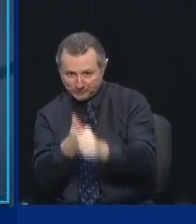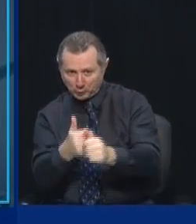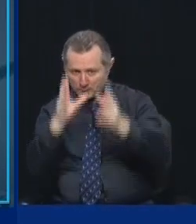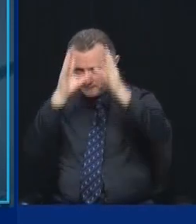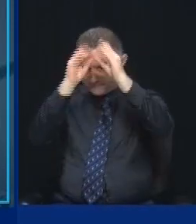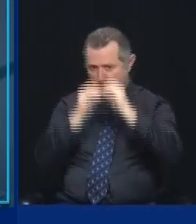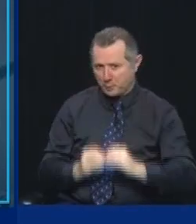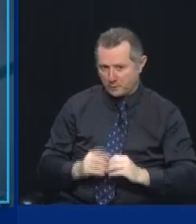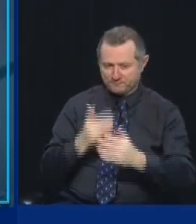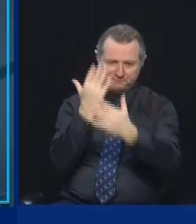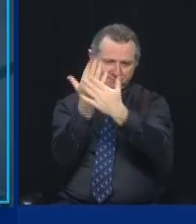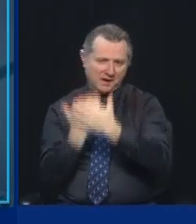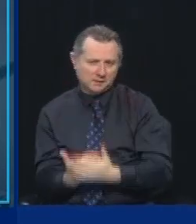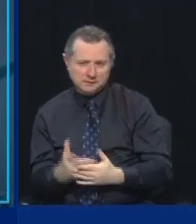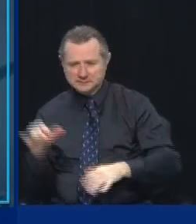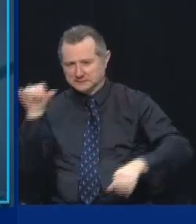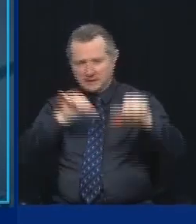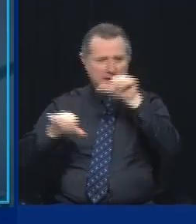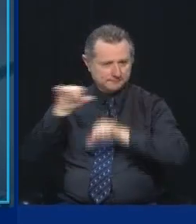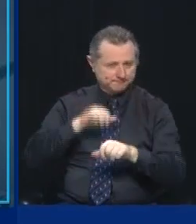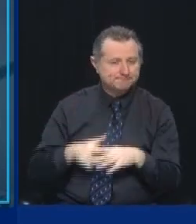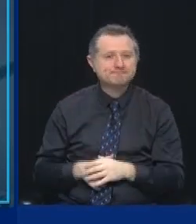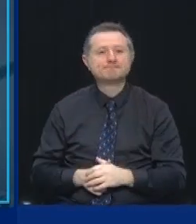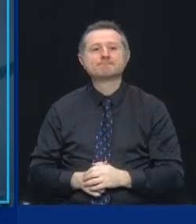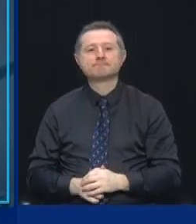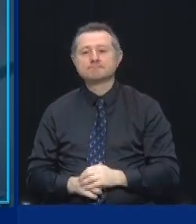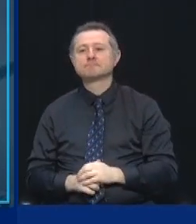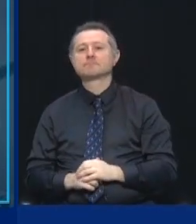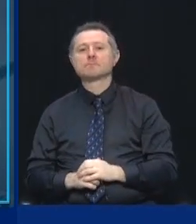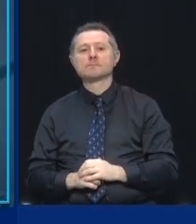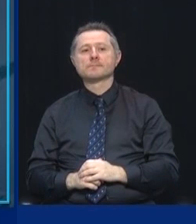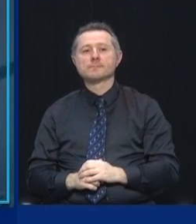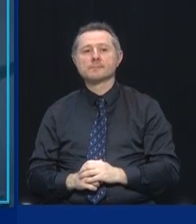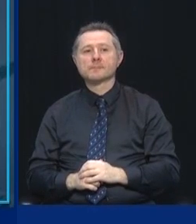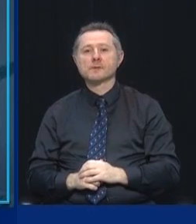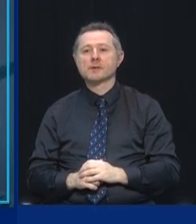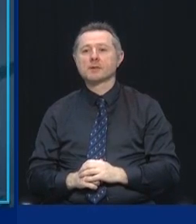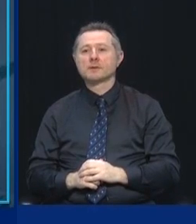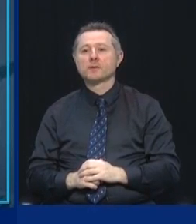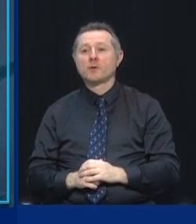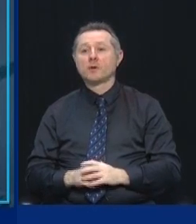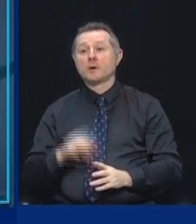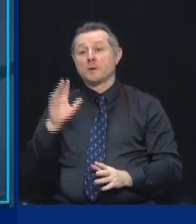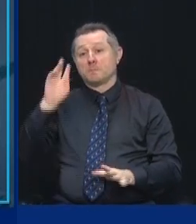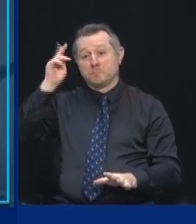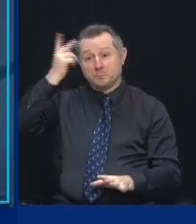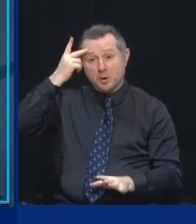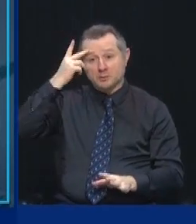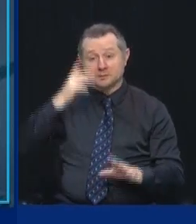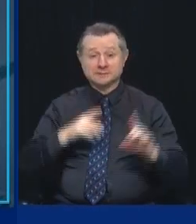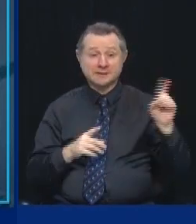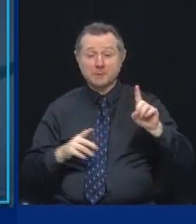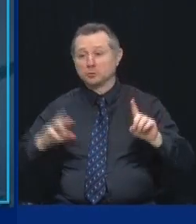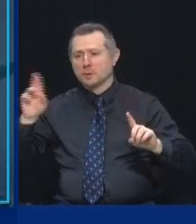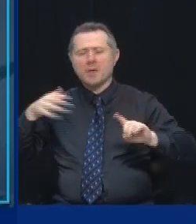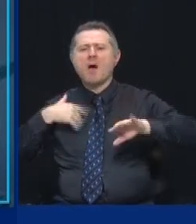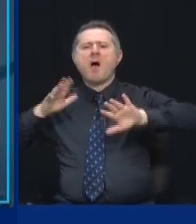AND REOPENING, TWO TRACKS SIMULTANEOUSLY AND BALANCING THEM. HOW DO YOU DO IT? YOU FOLLOW THE SCIENCE AND YOU FOLLOW THE DATA.